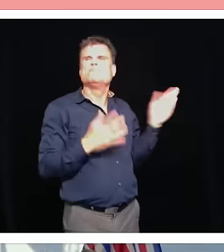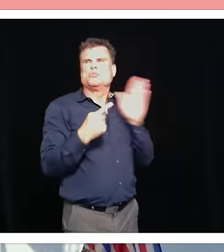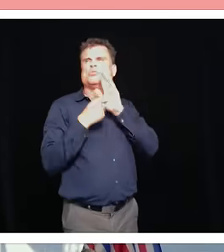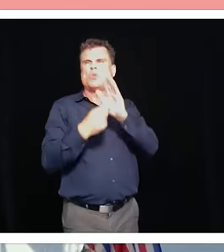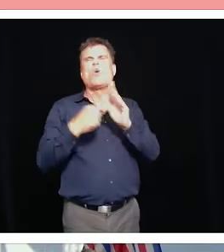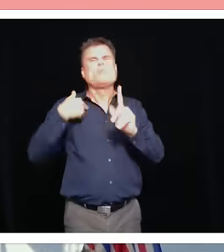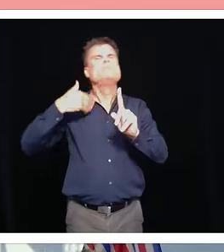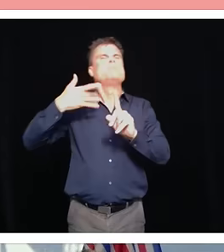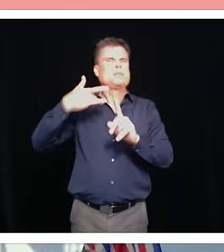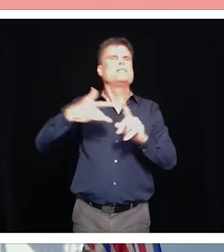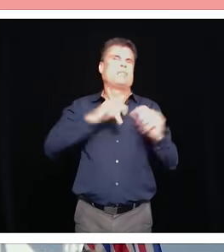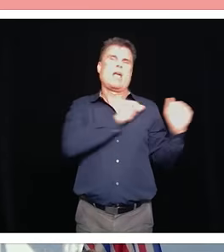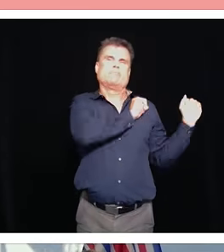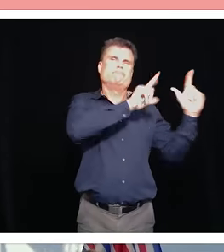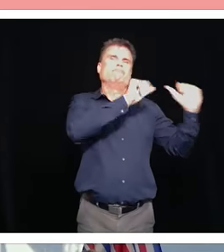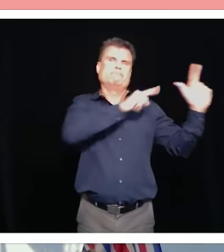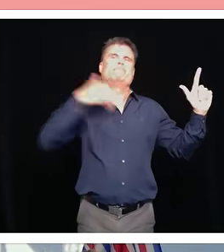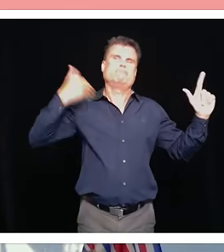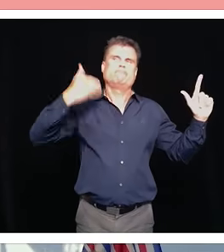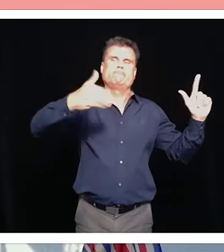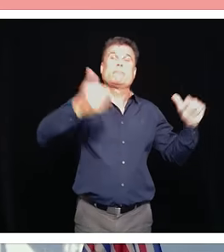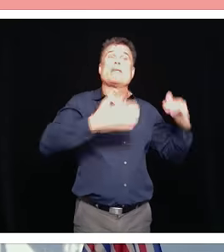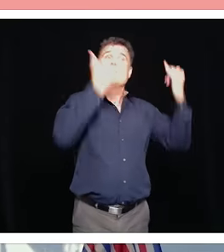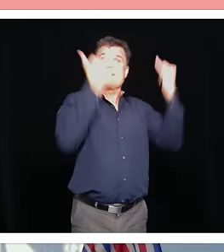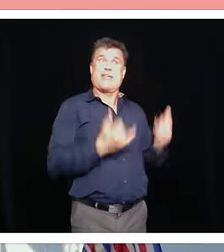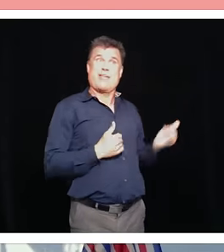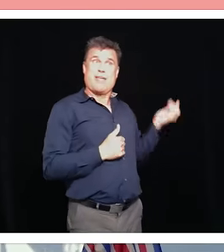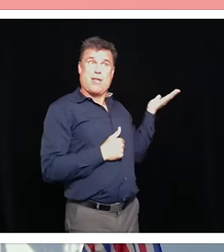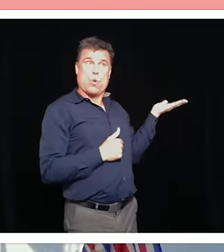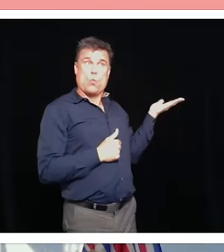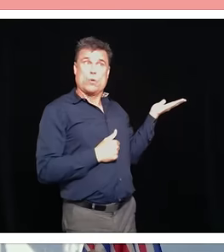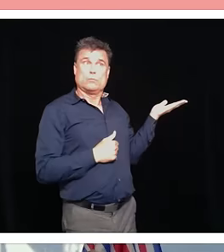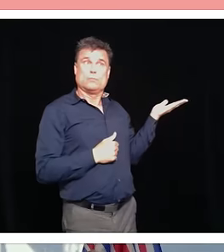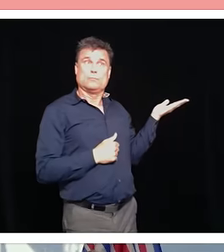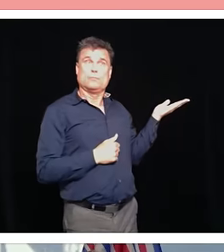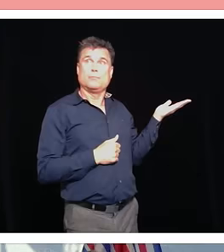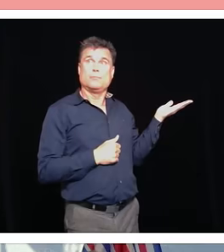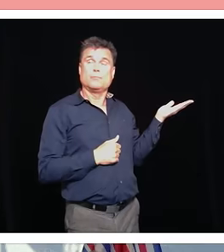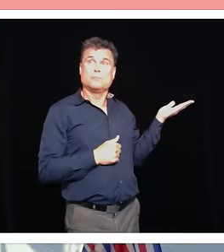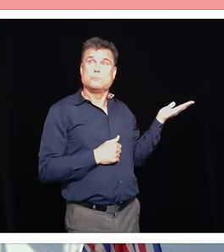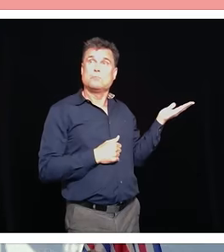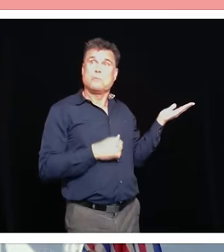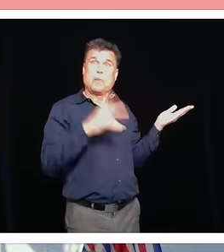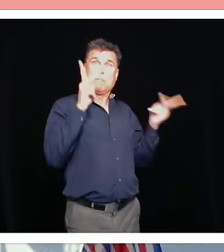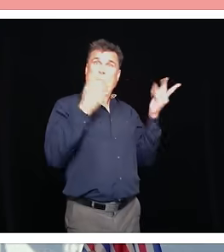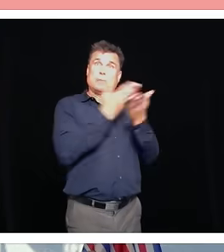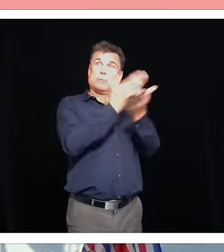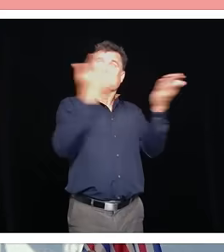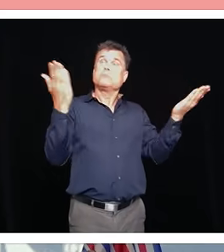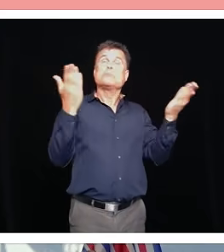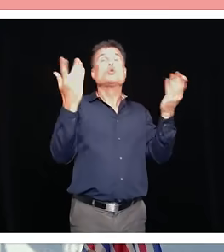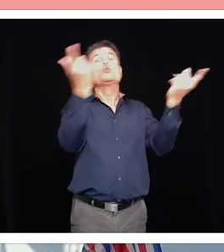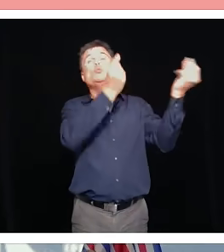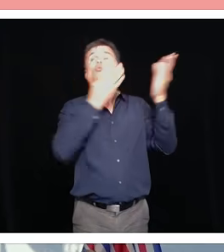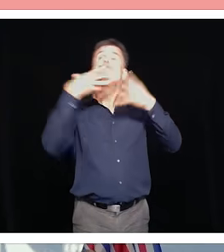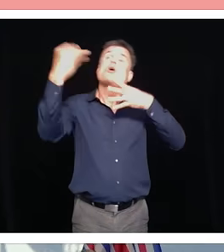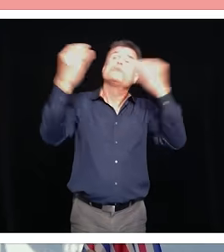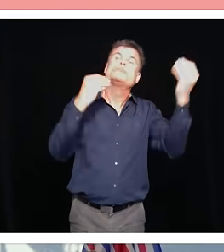We can see clusters of cases that are related to restaurants bars and lounges. Some of those being very high-profile once we've